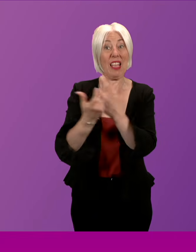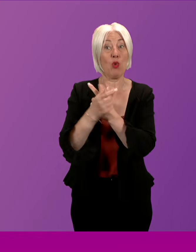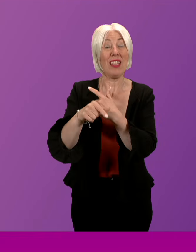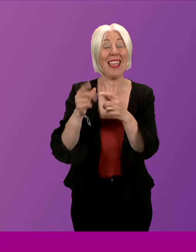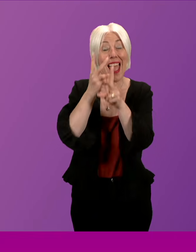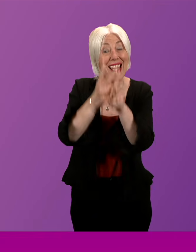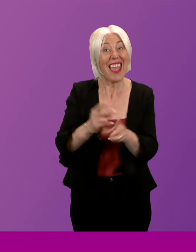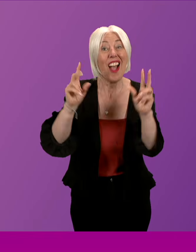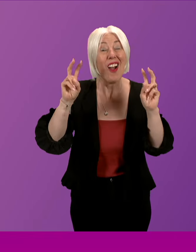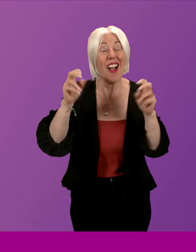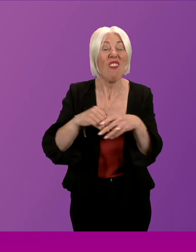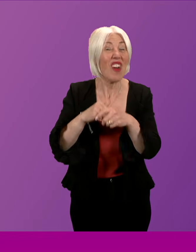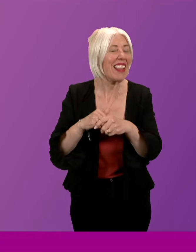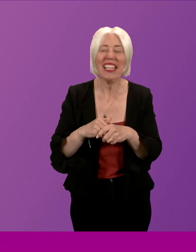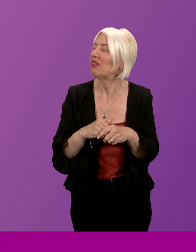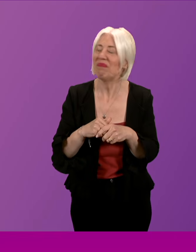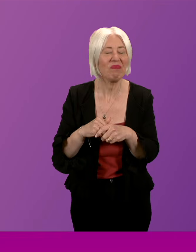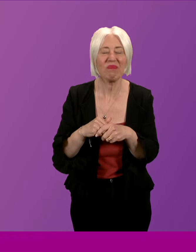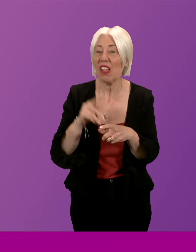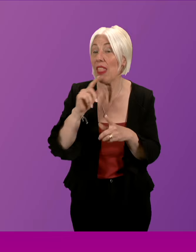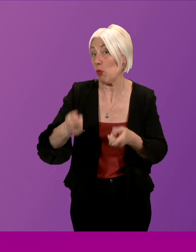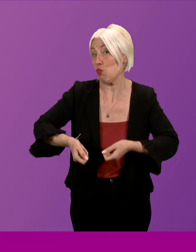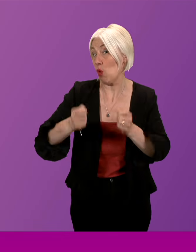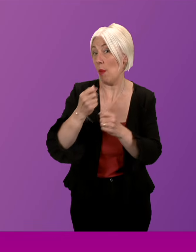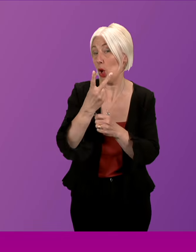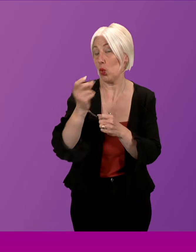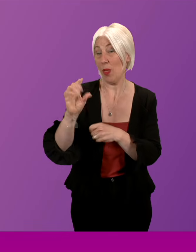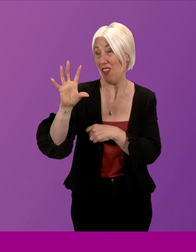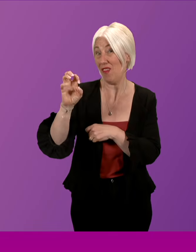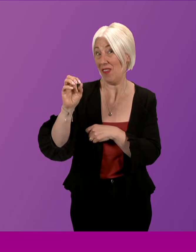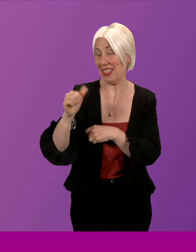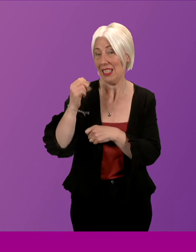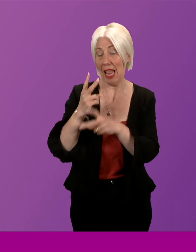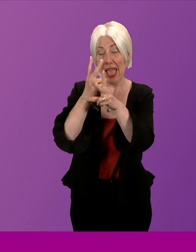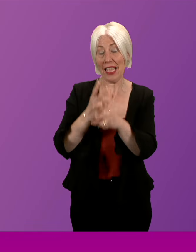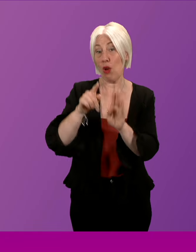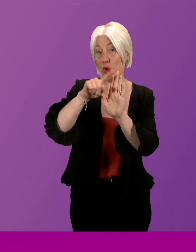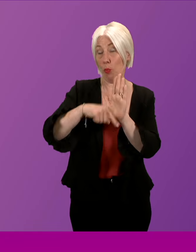The need for carer-friendly communities was first highlighted in a carers report in 2015. Does the